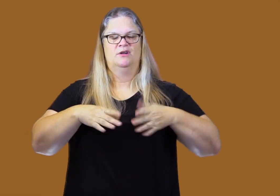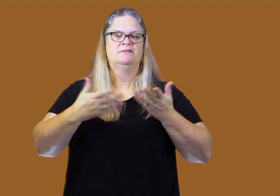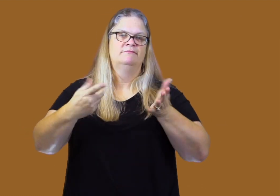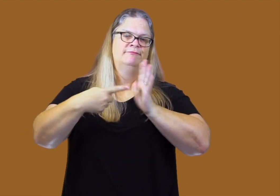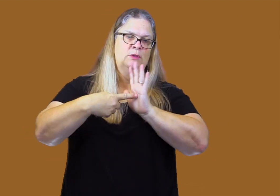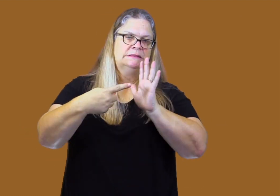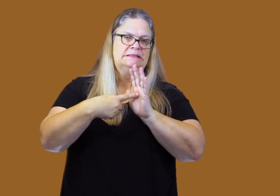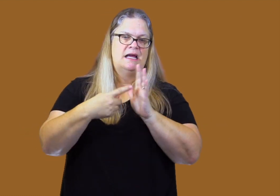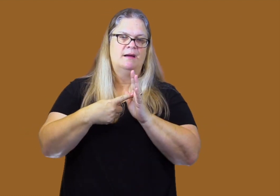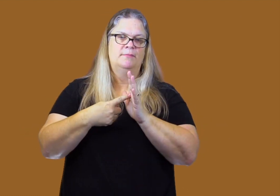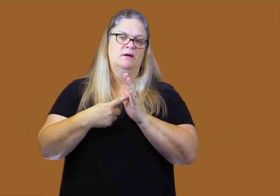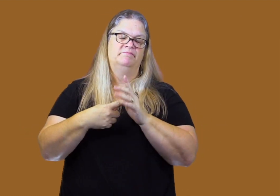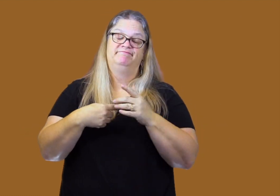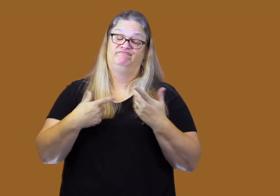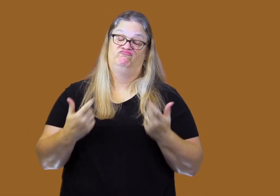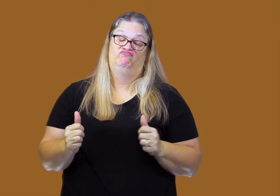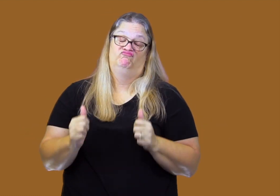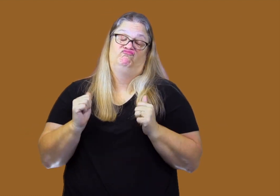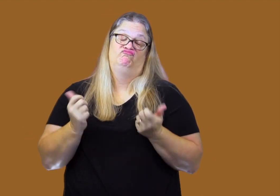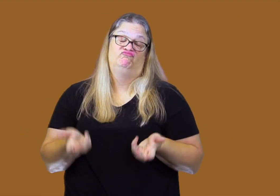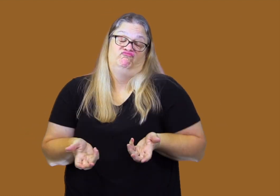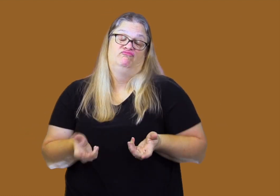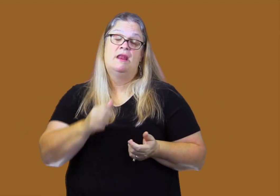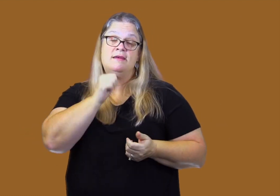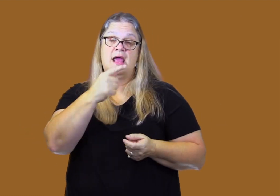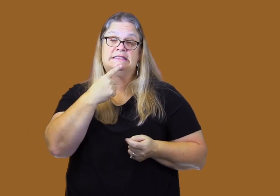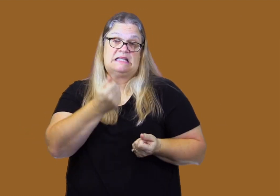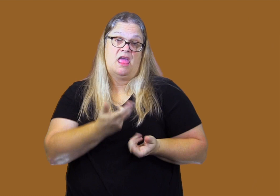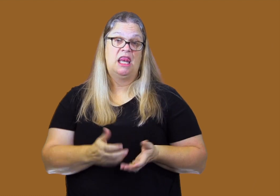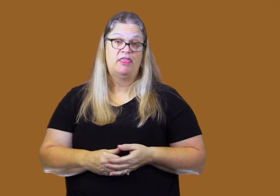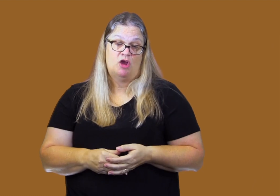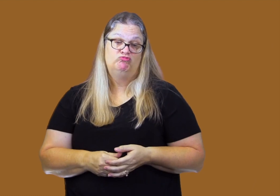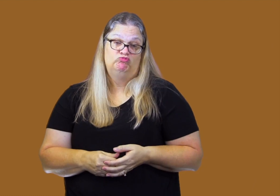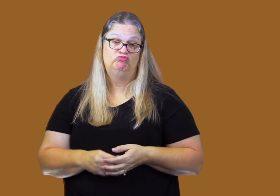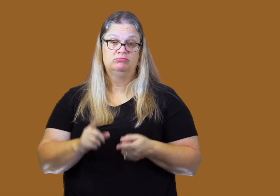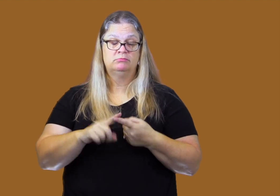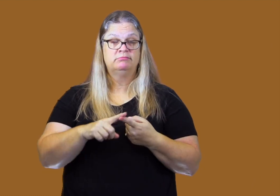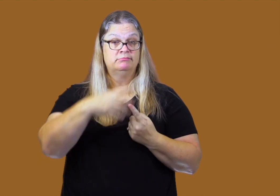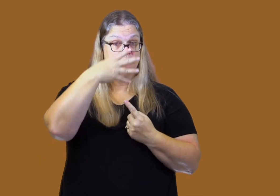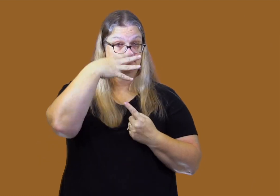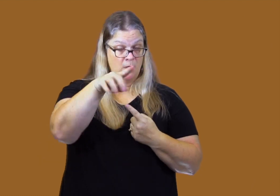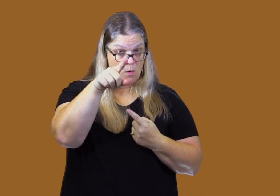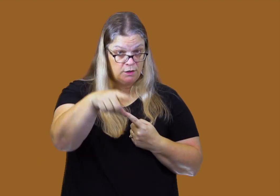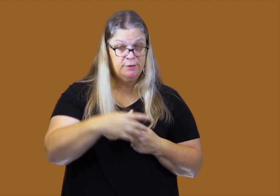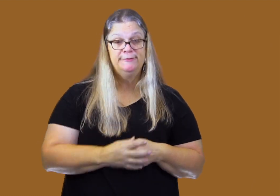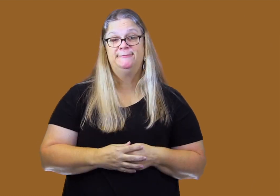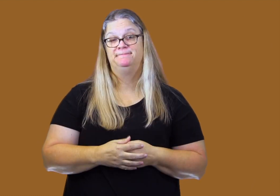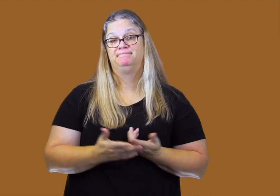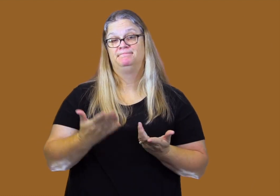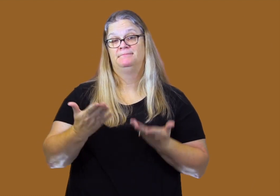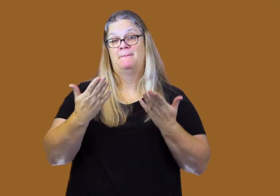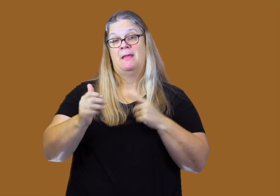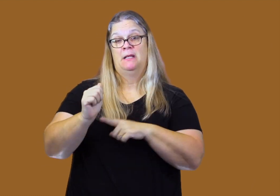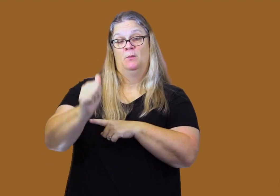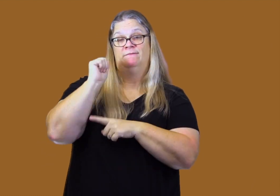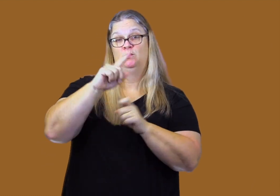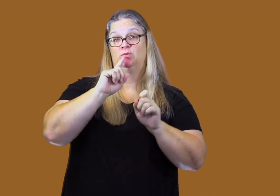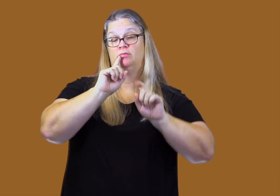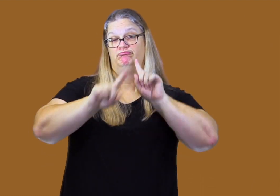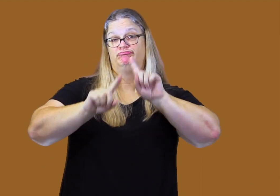For example, refusal, not saying anything, ignoring you, perhaps refusing to respond